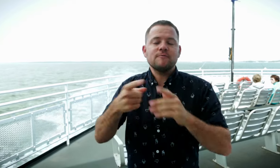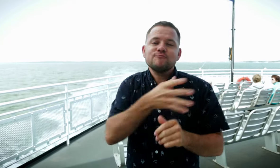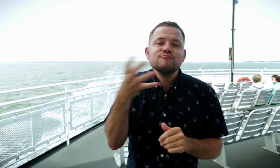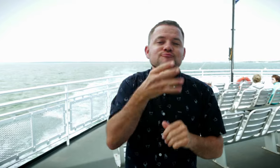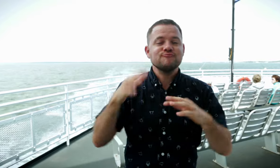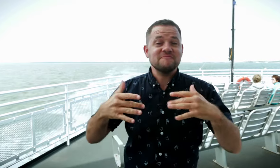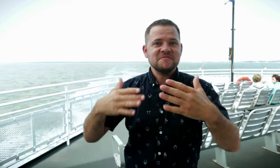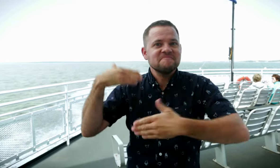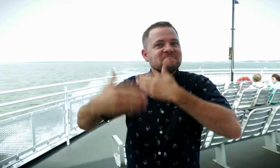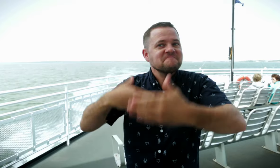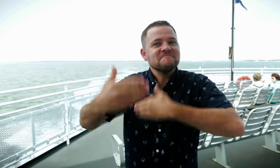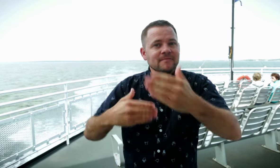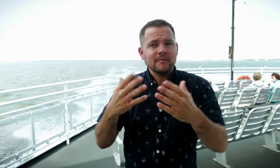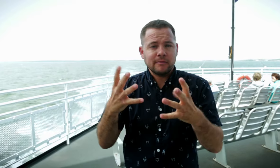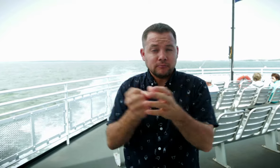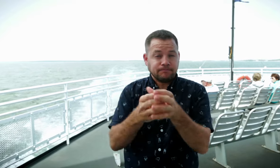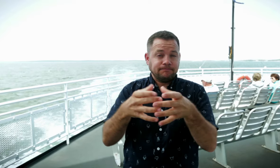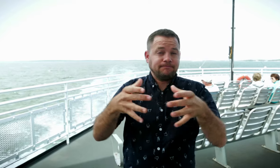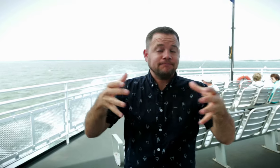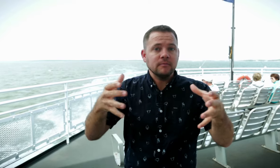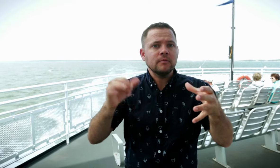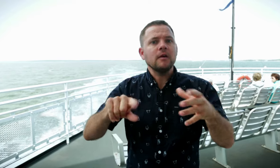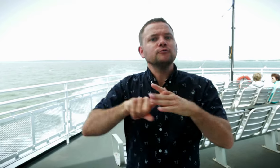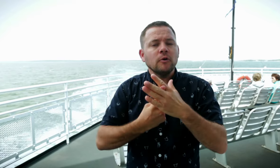They farmed the land, and the community grew.